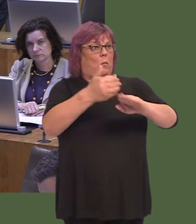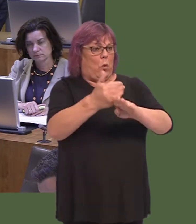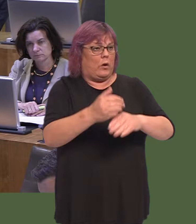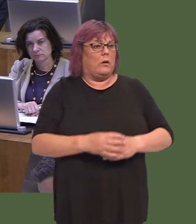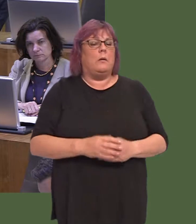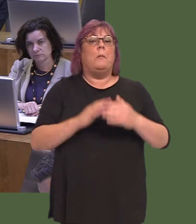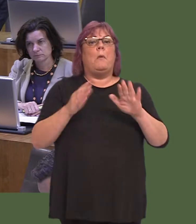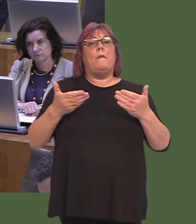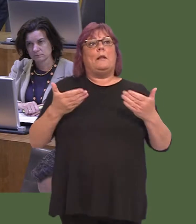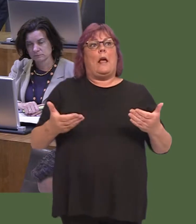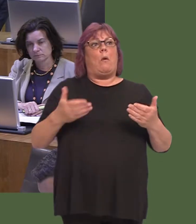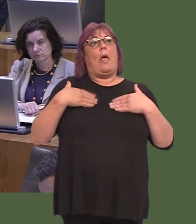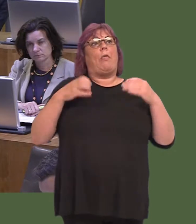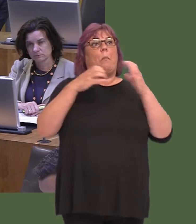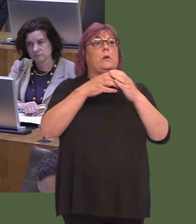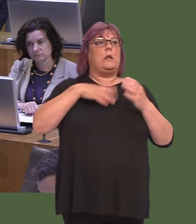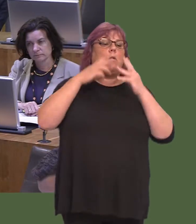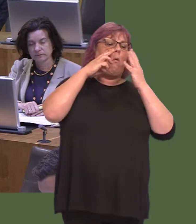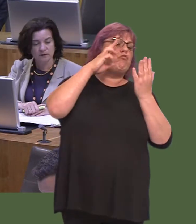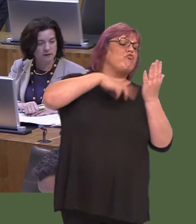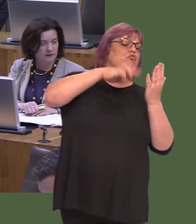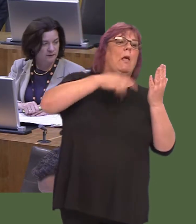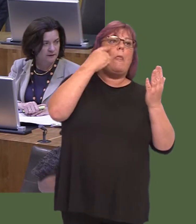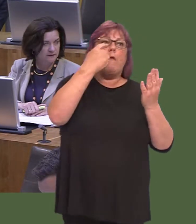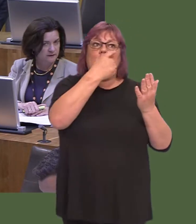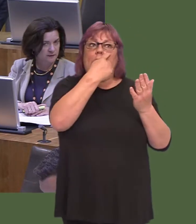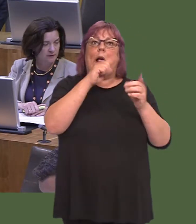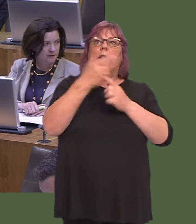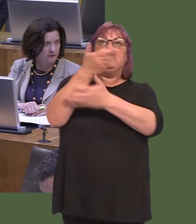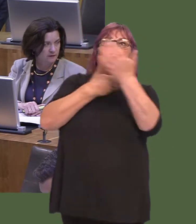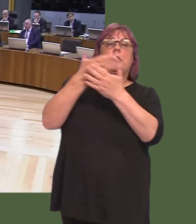In the meantime, health boards will continue to consider the evidence and pathway reforms through the Wales urology board.